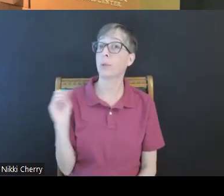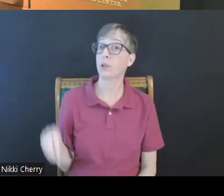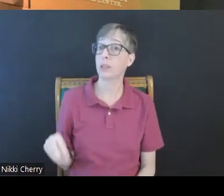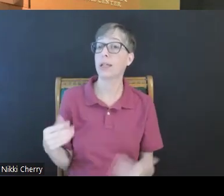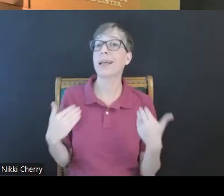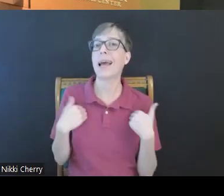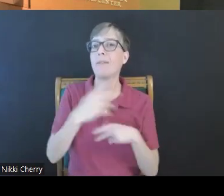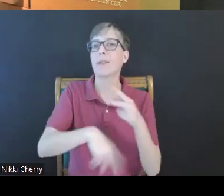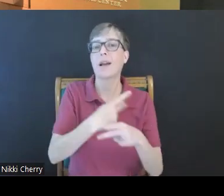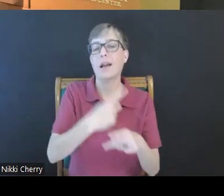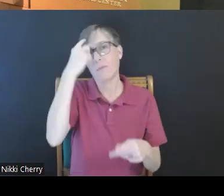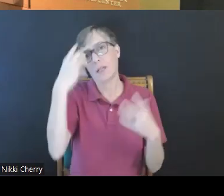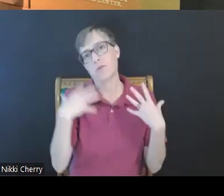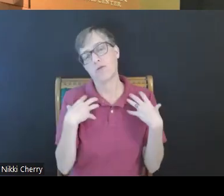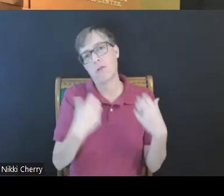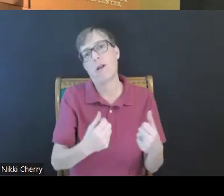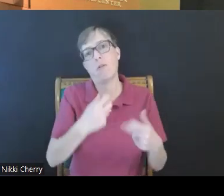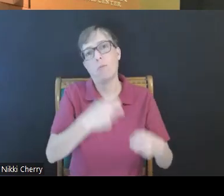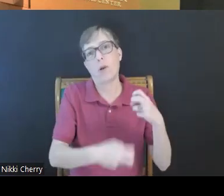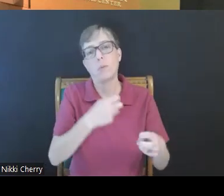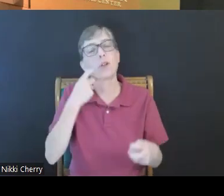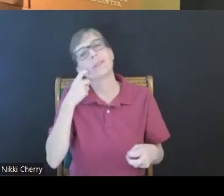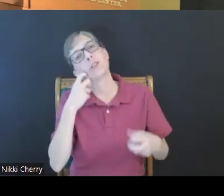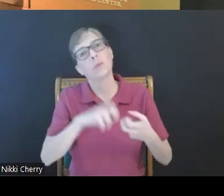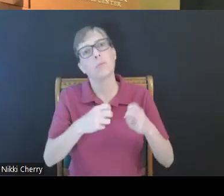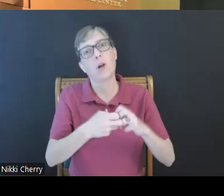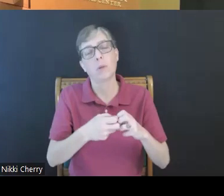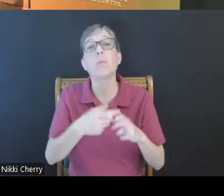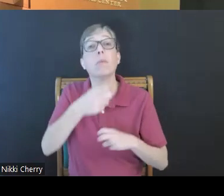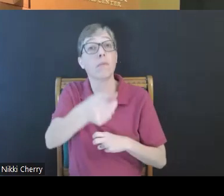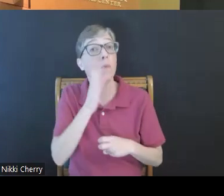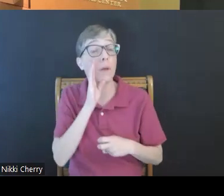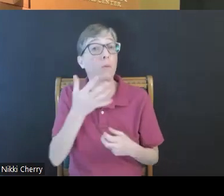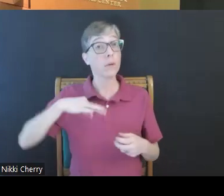they would benefit from having a contact with a psychiatrist at least once a month uh and then